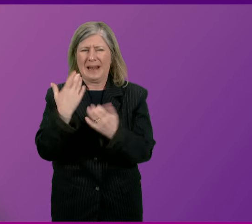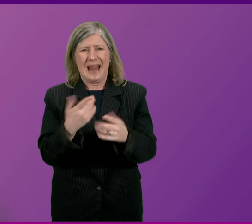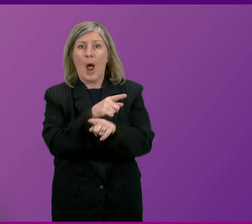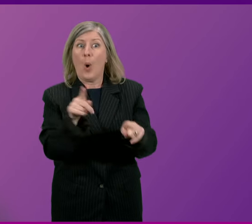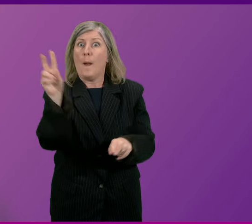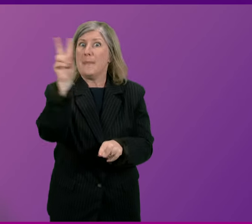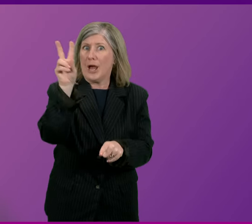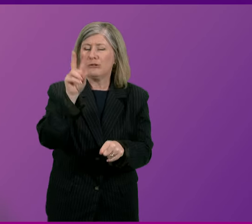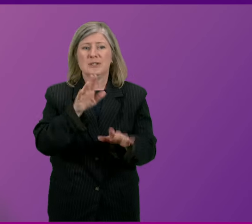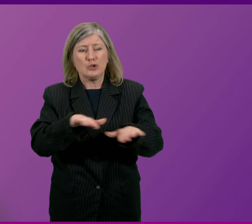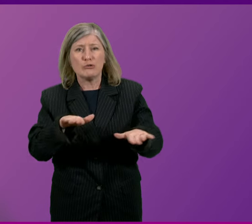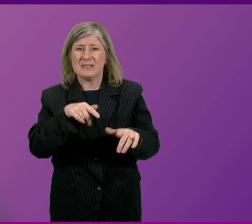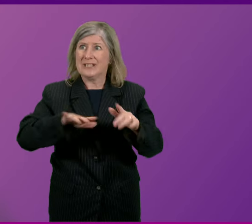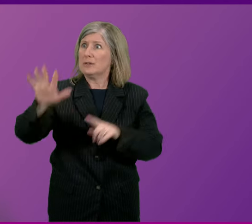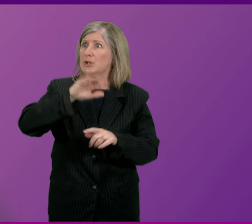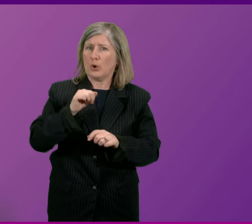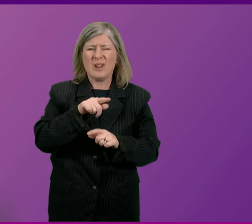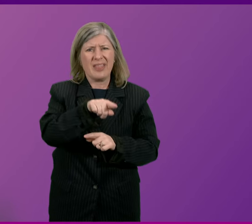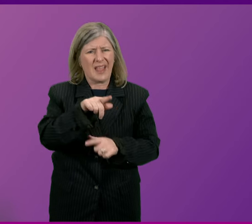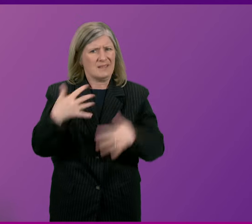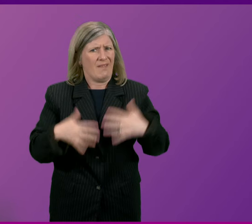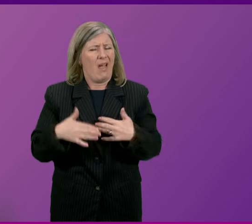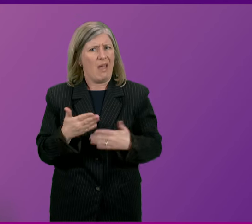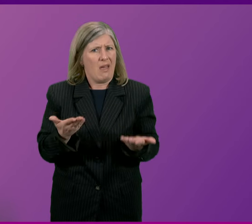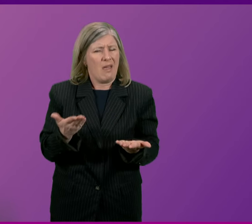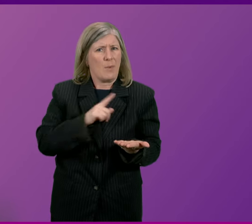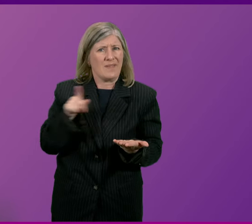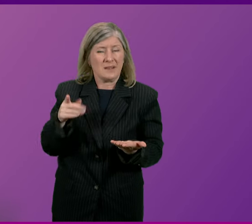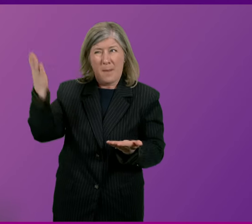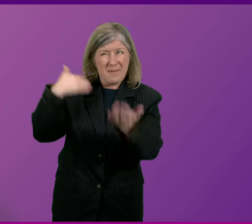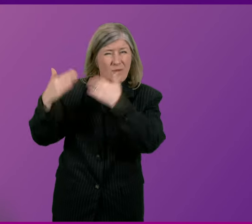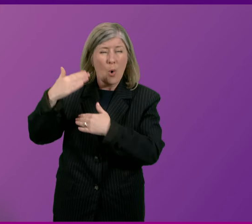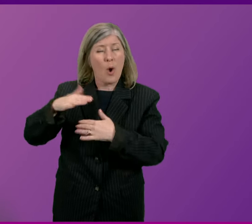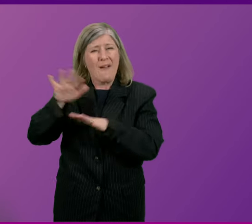Scotland once had an education system that was the envy of the world. I believe that we